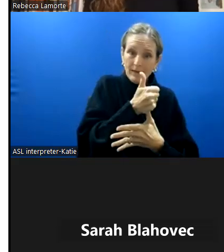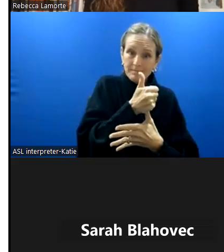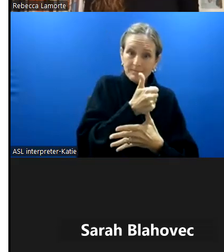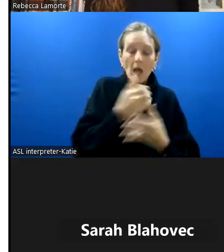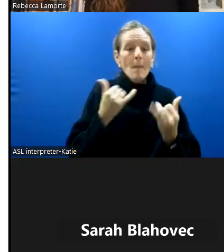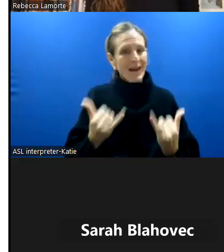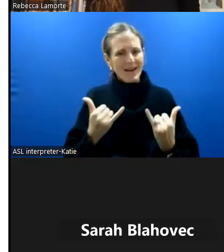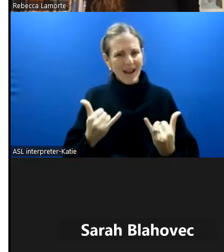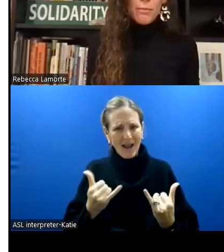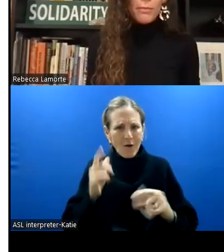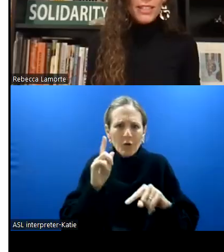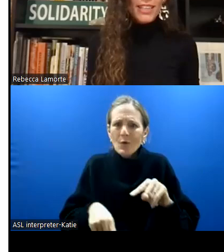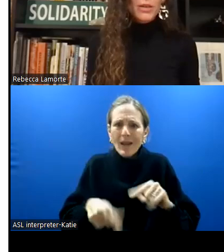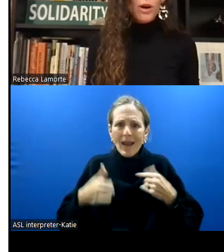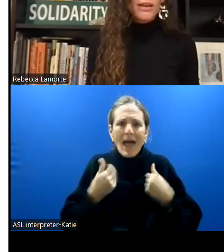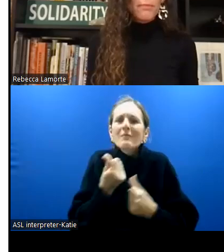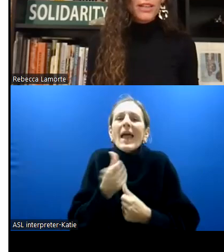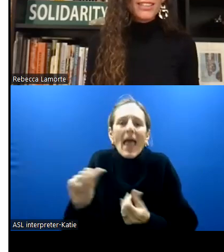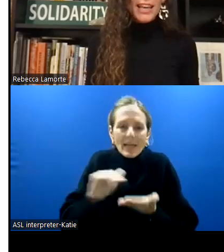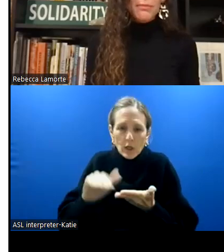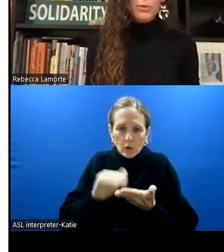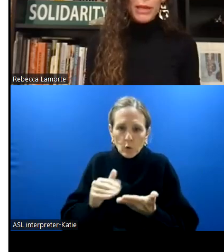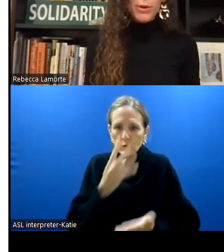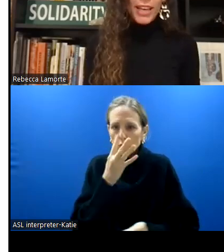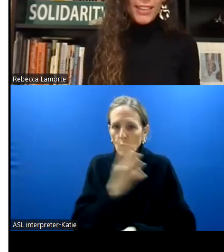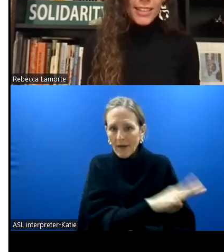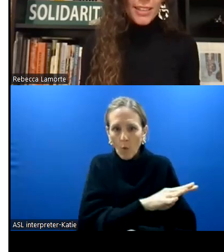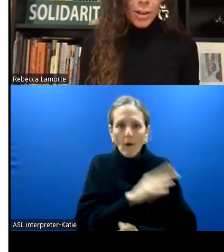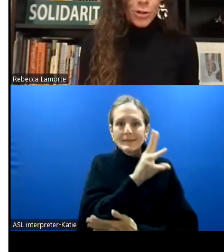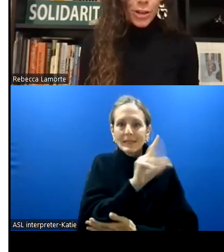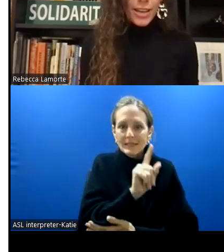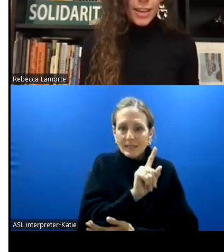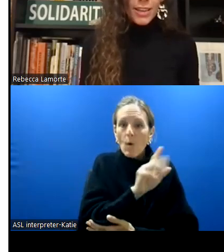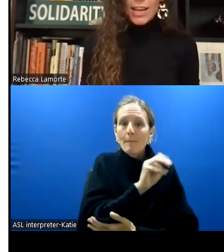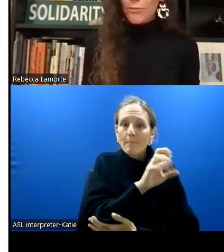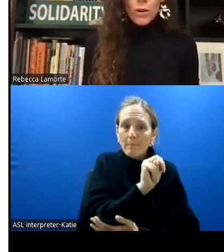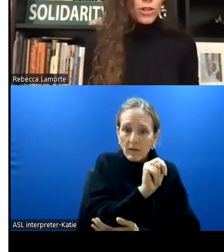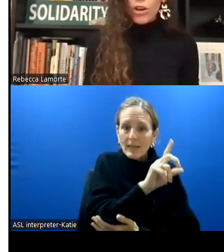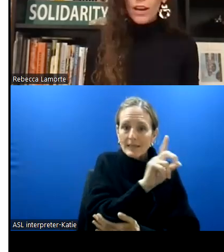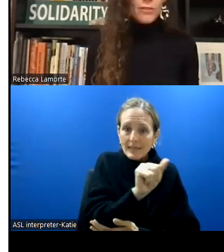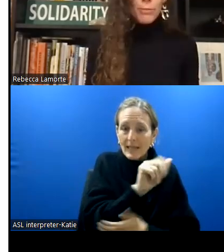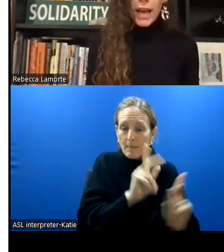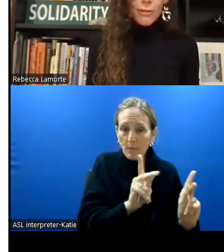"to exclude the, at minimum, 61 million disabled people "in this country. "Deaf folks should not have to beg